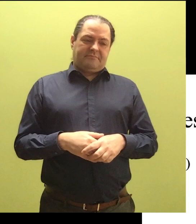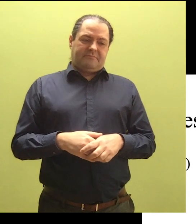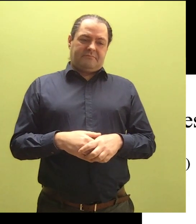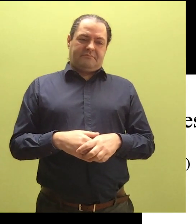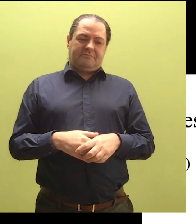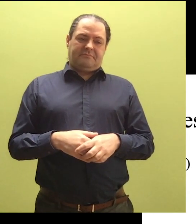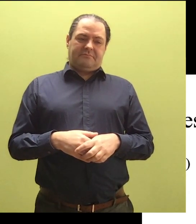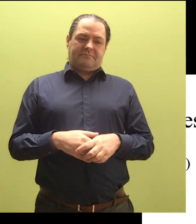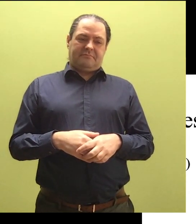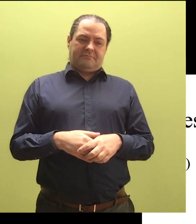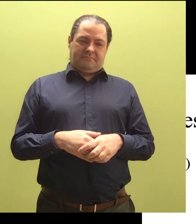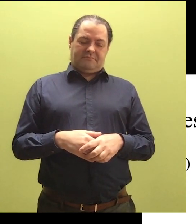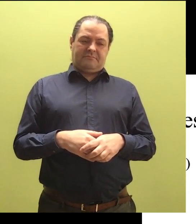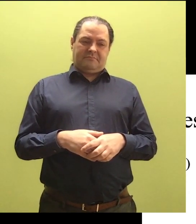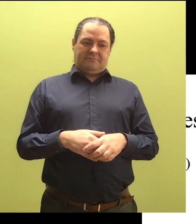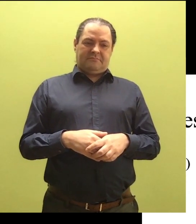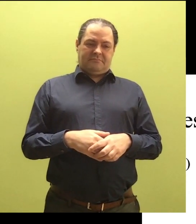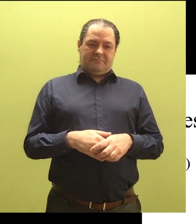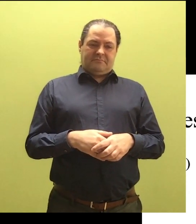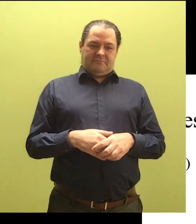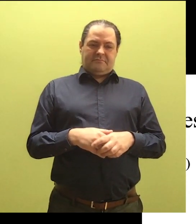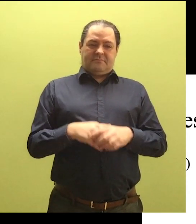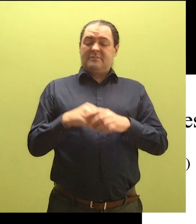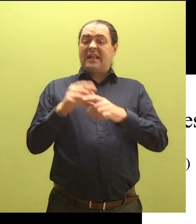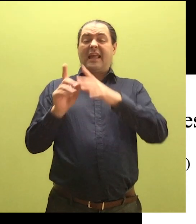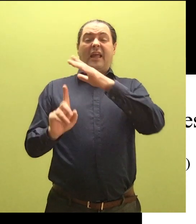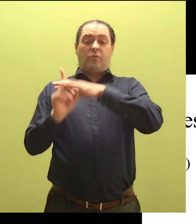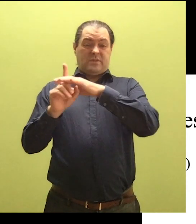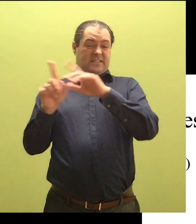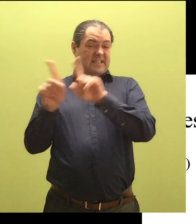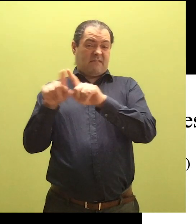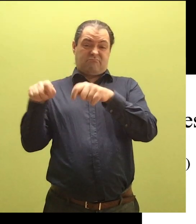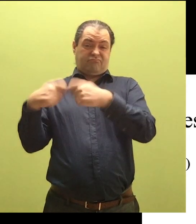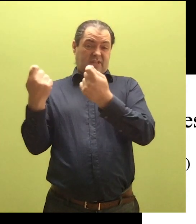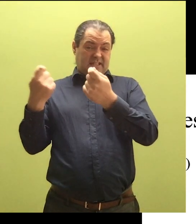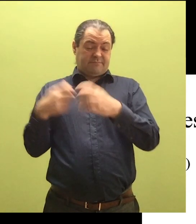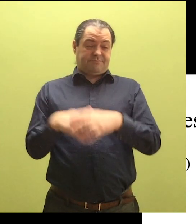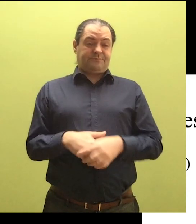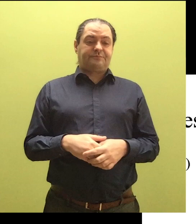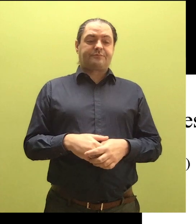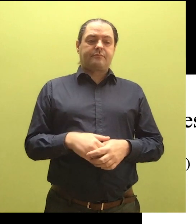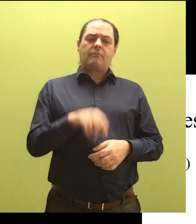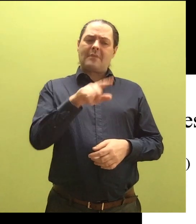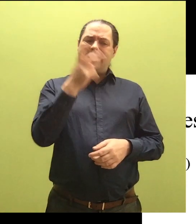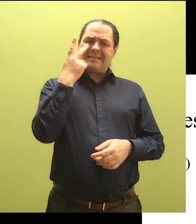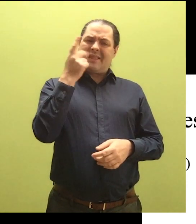conveys the same handshape. As we noted before, this might be a